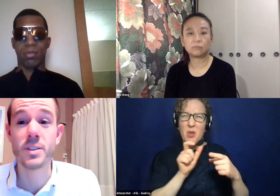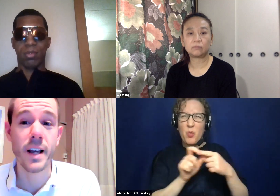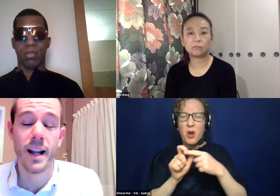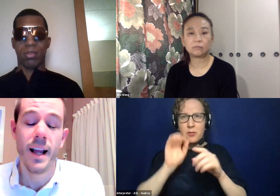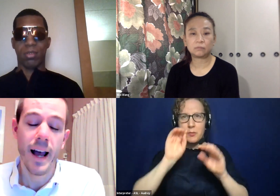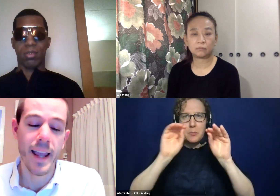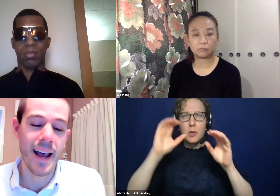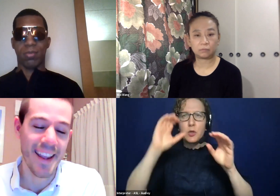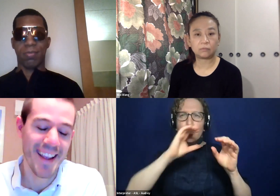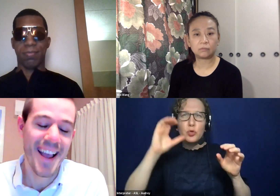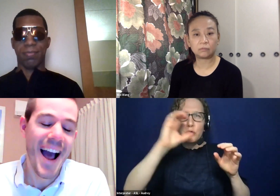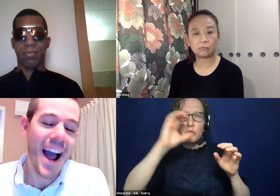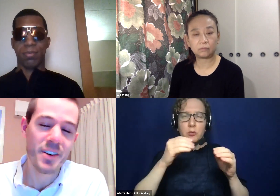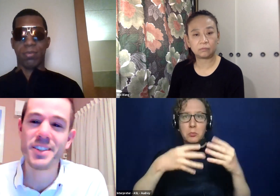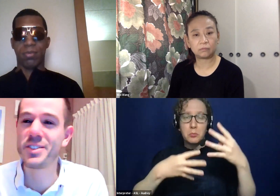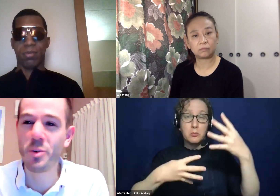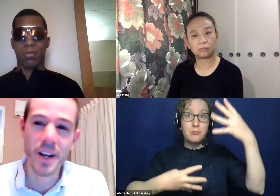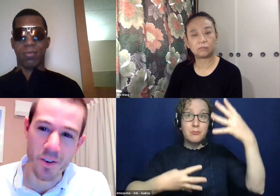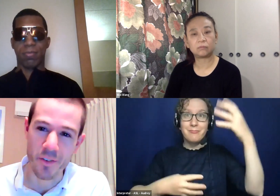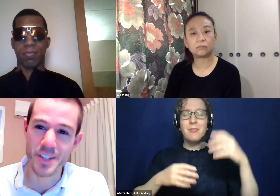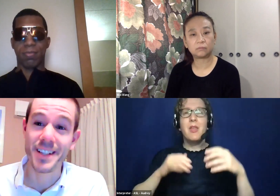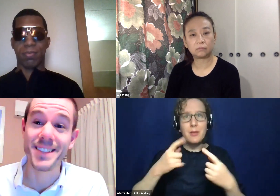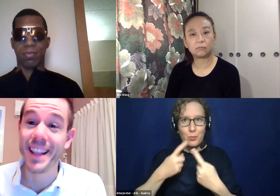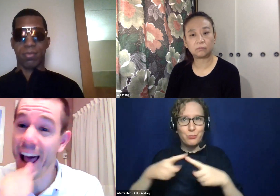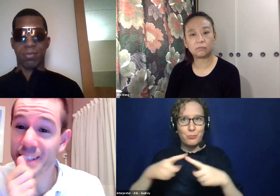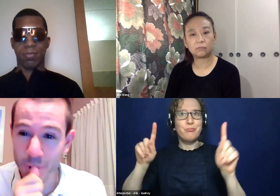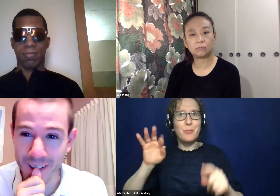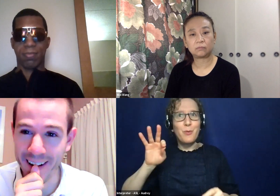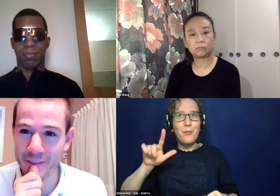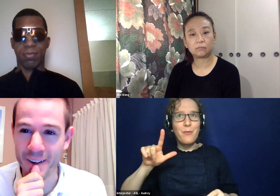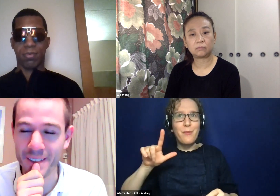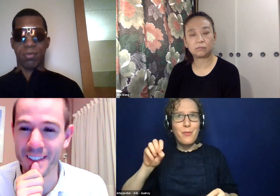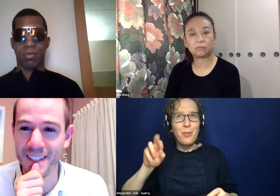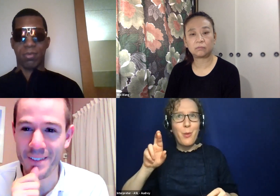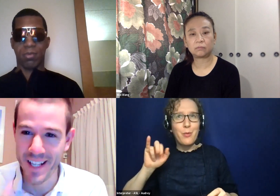the funny thing was I researched so many universities, the actually one I found